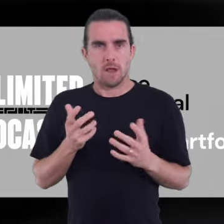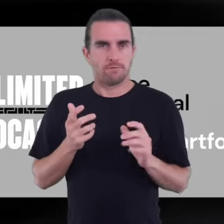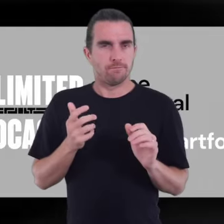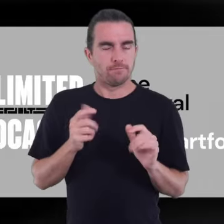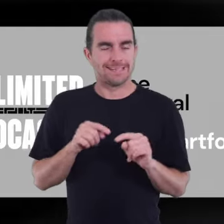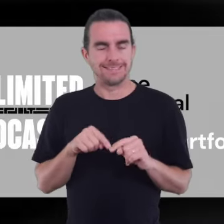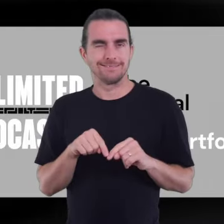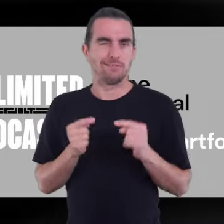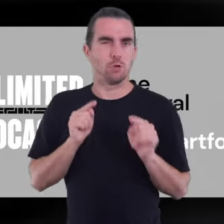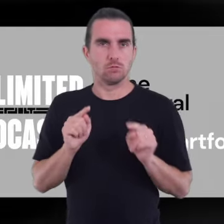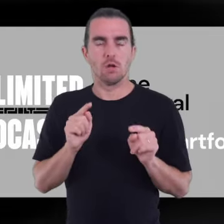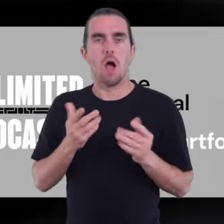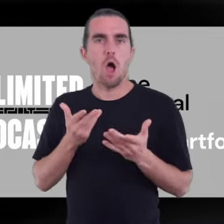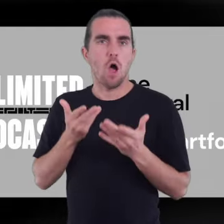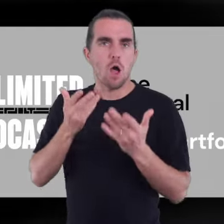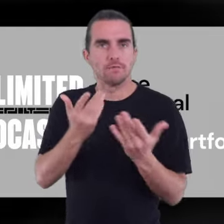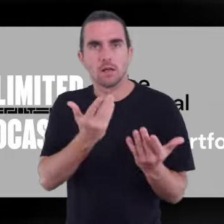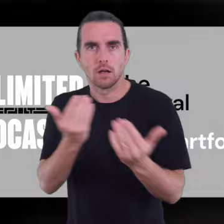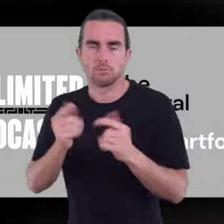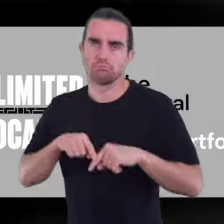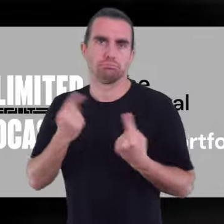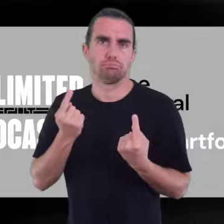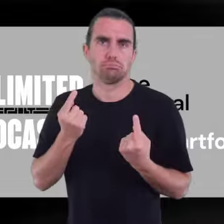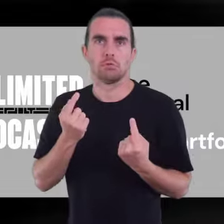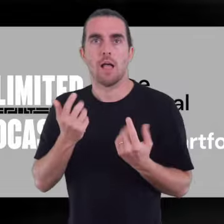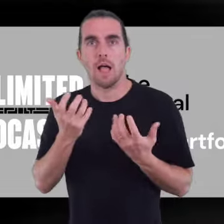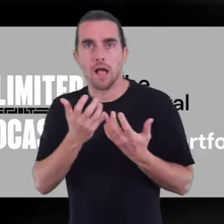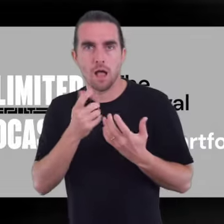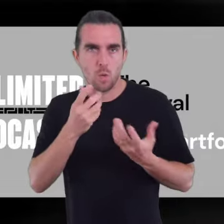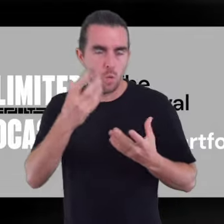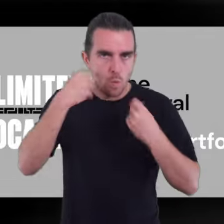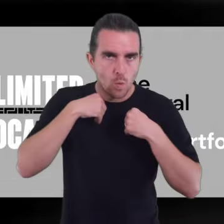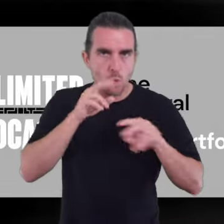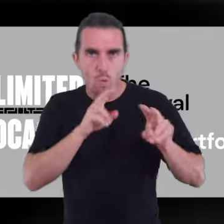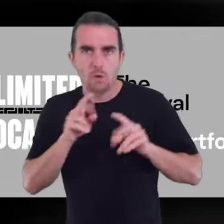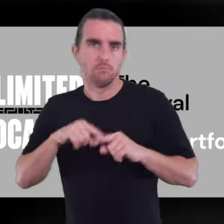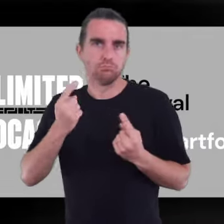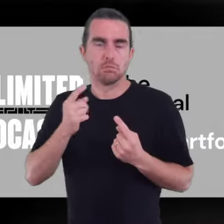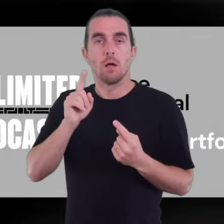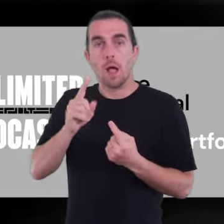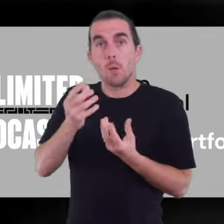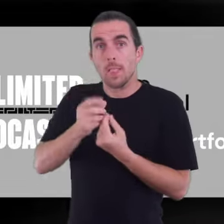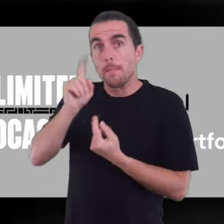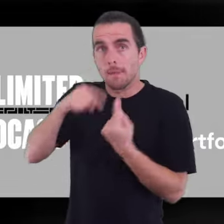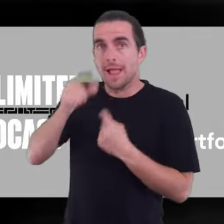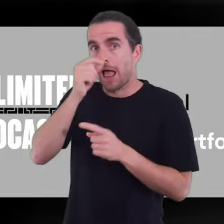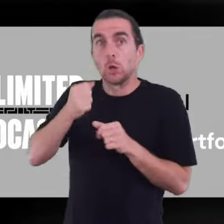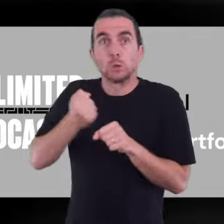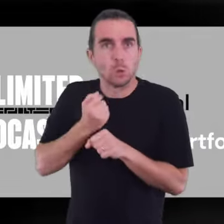there's a different. It offers different entry points, so if going out and being out and about with people is something you can do, then there's "BODIES" for you to try out,